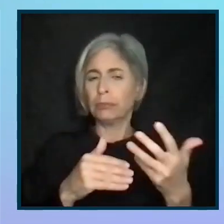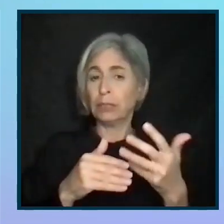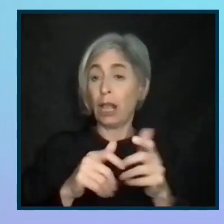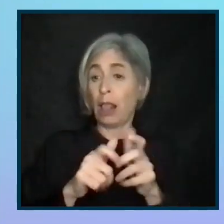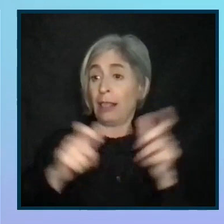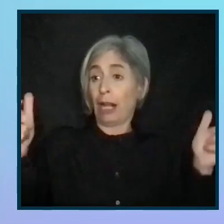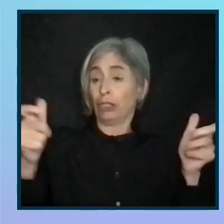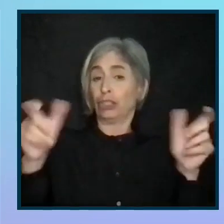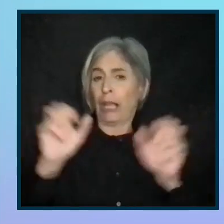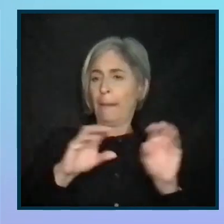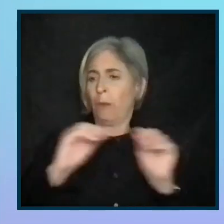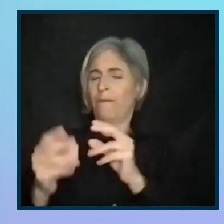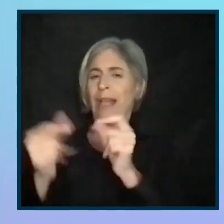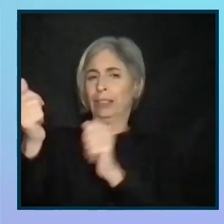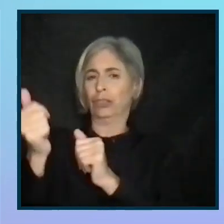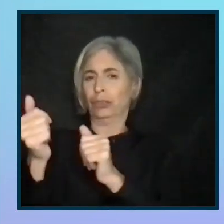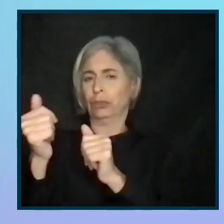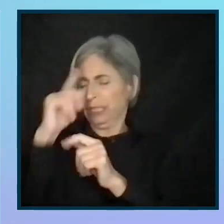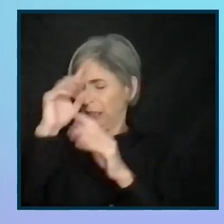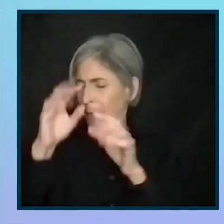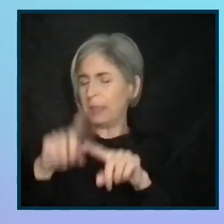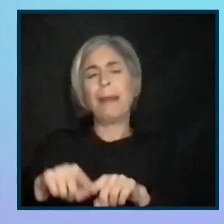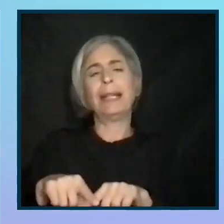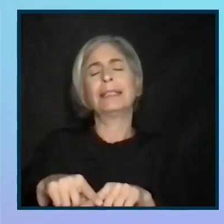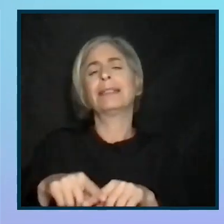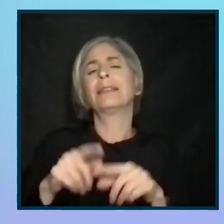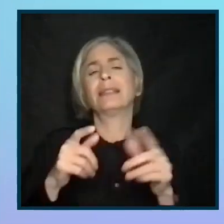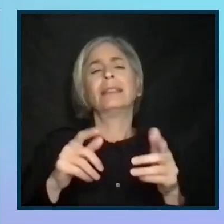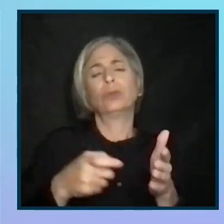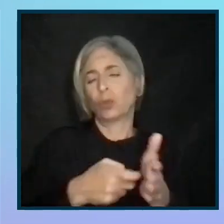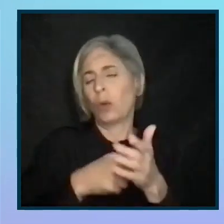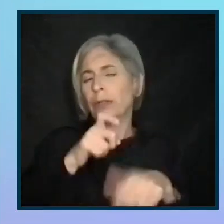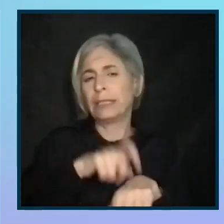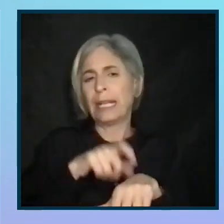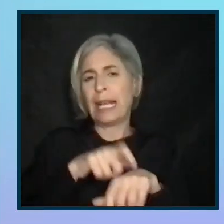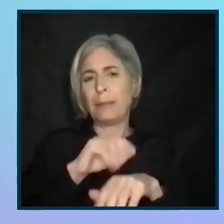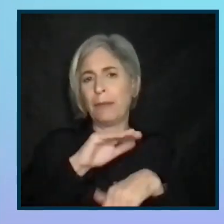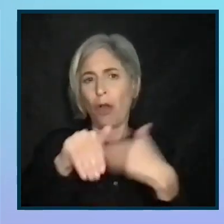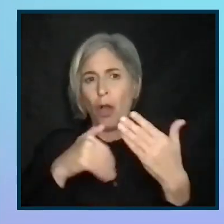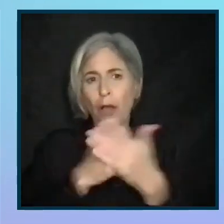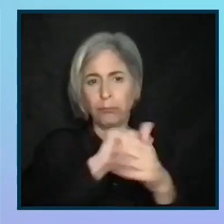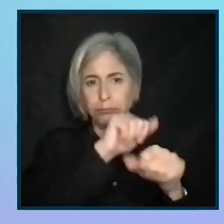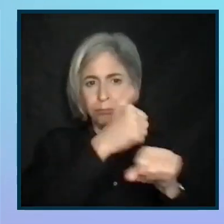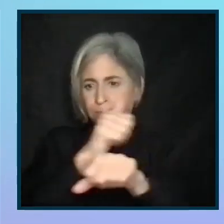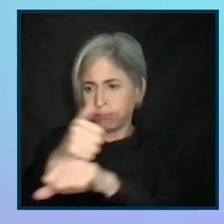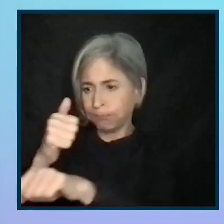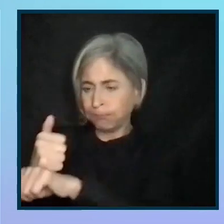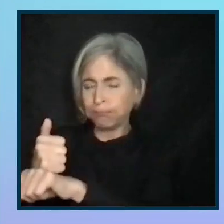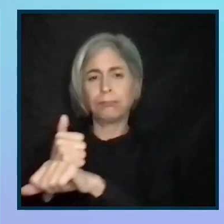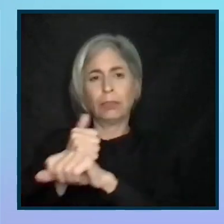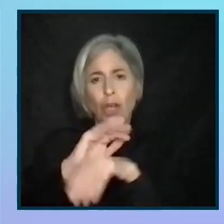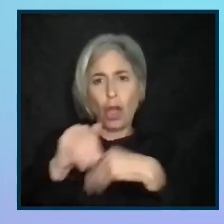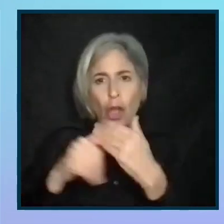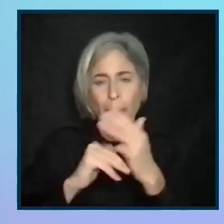If you have hundreds of teams, it's going to take your time to get all those teams to the point where they're all mature.